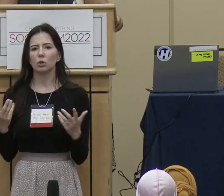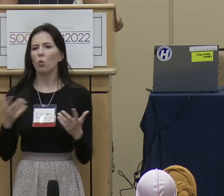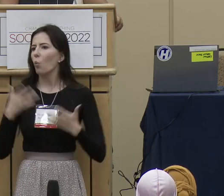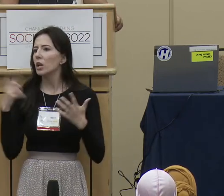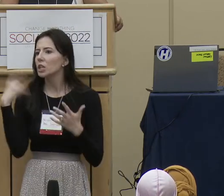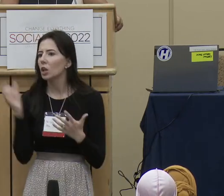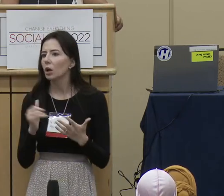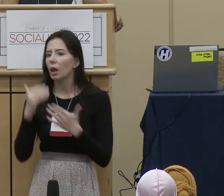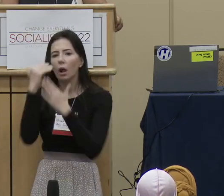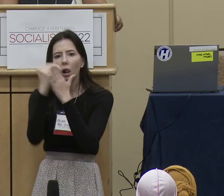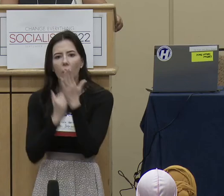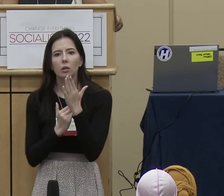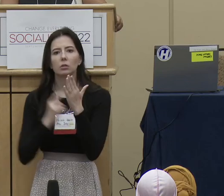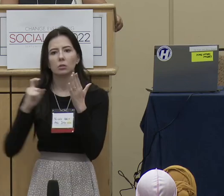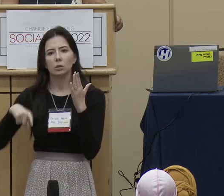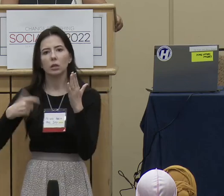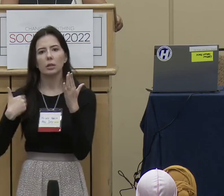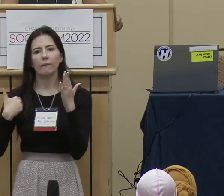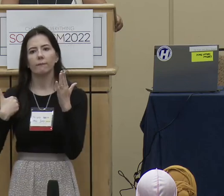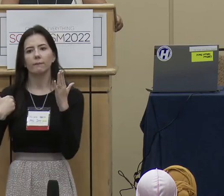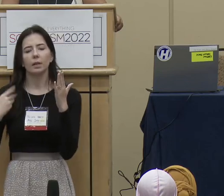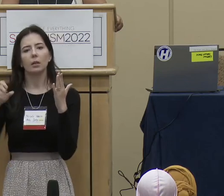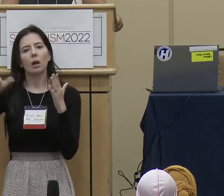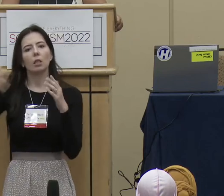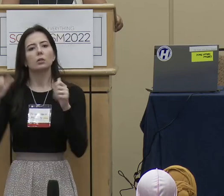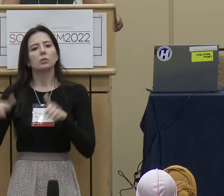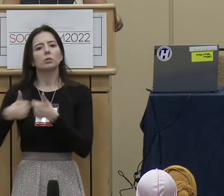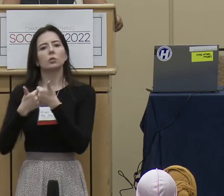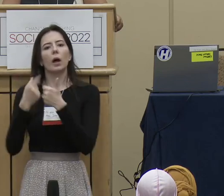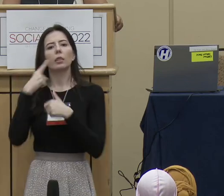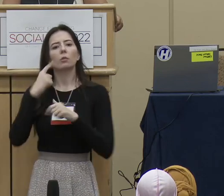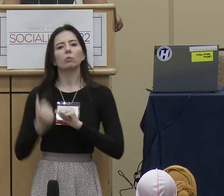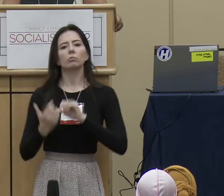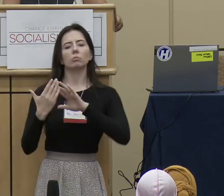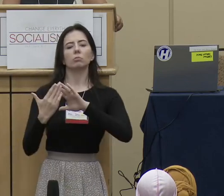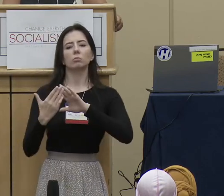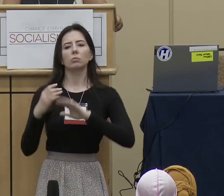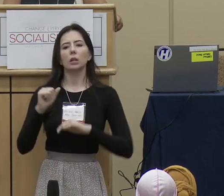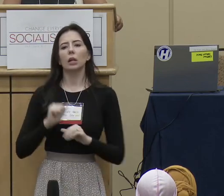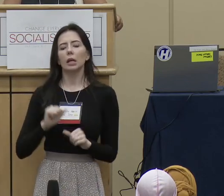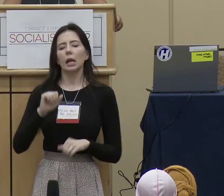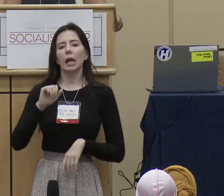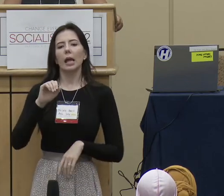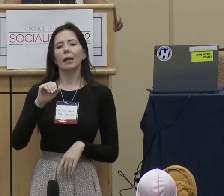know, what is our bottom line ? The other challenge I think